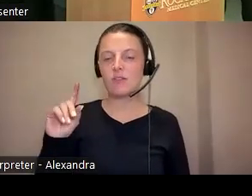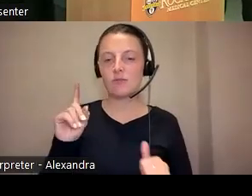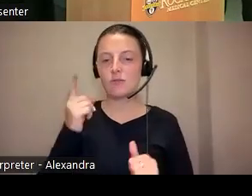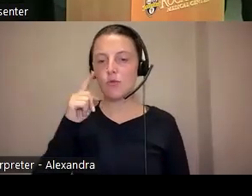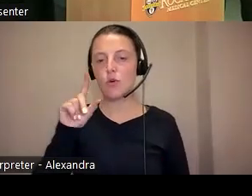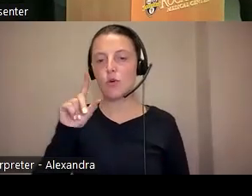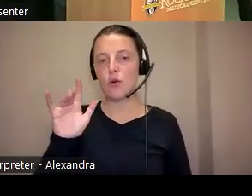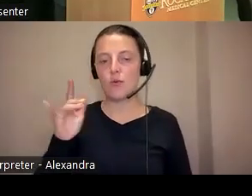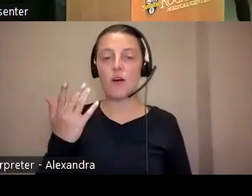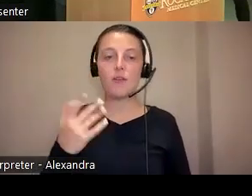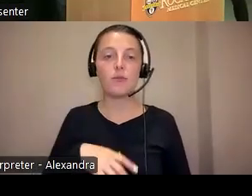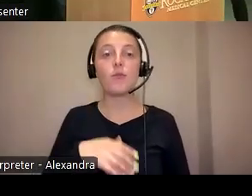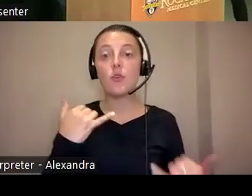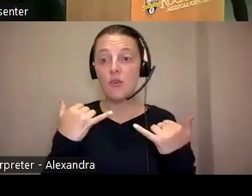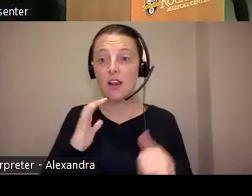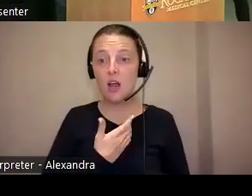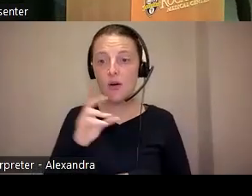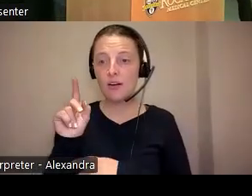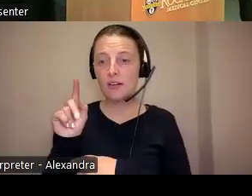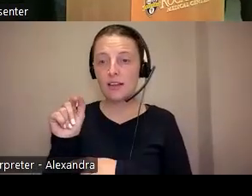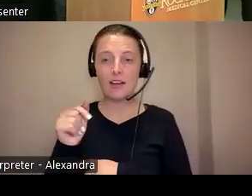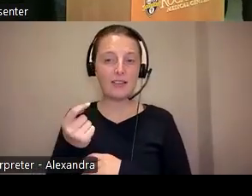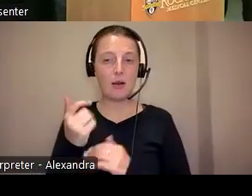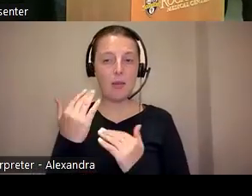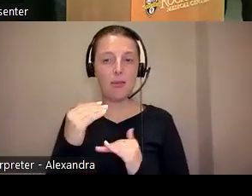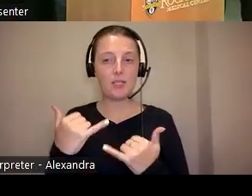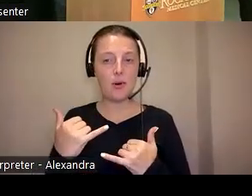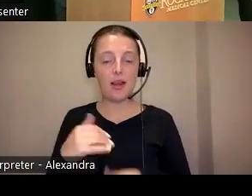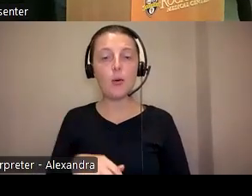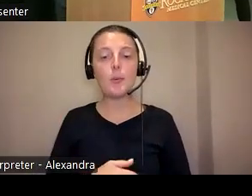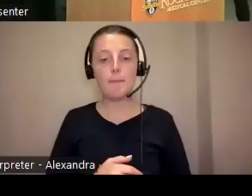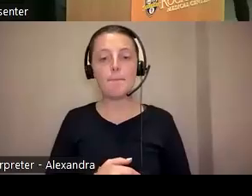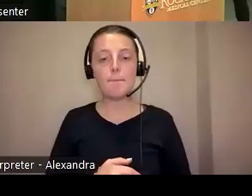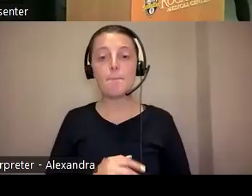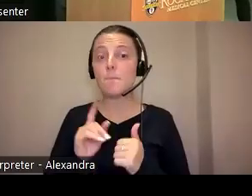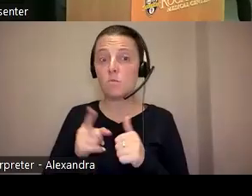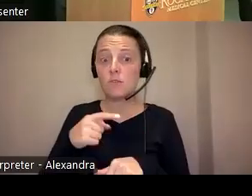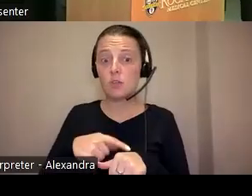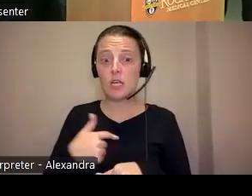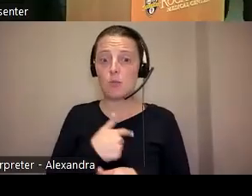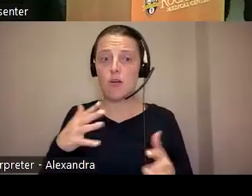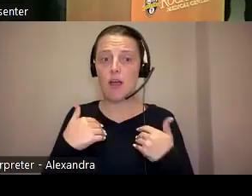us that for the first time we actually have some prescane scores uh in CPEP that are tailored to